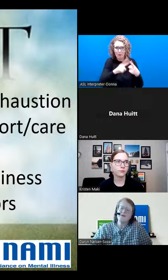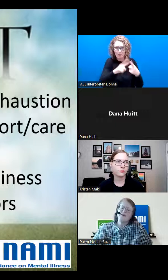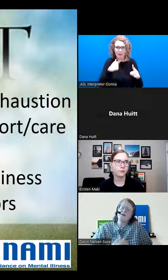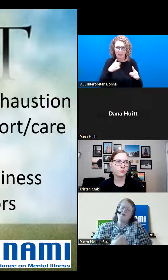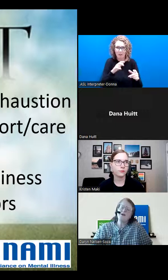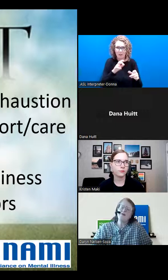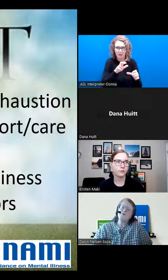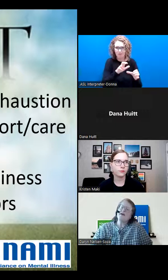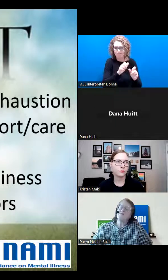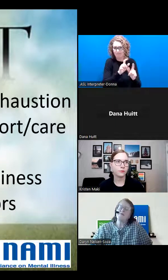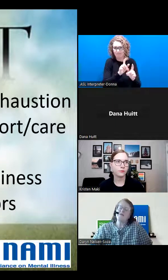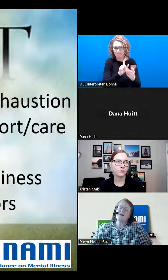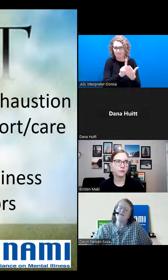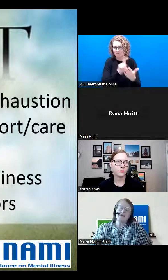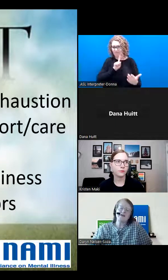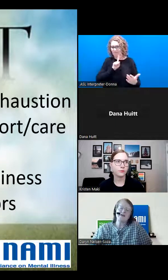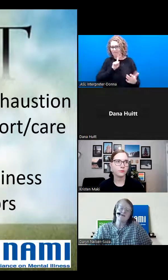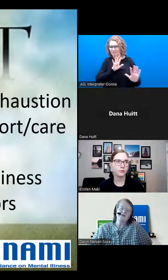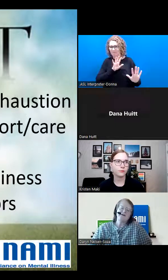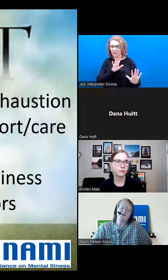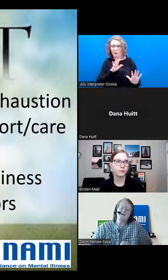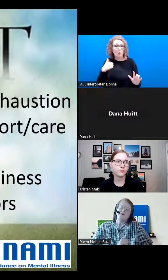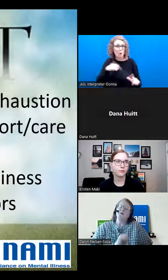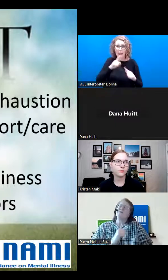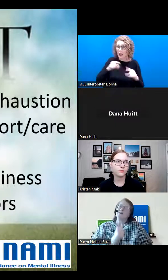ed tailored supports for older adults. The other Medicaid alternative